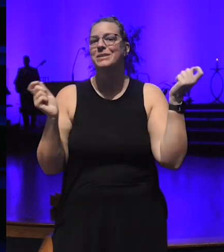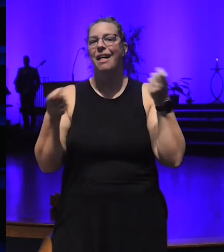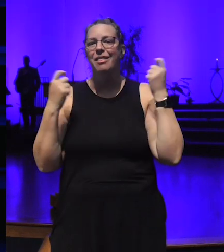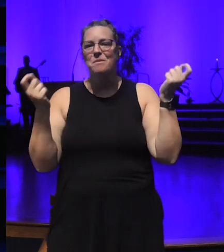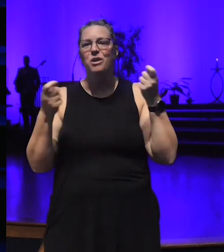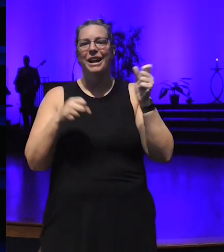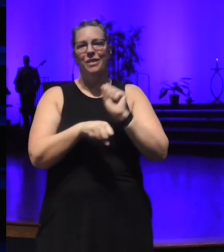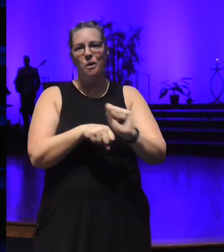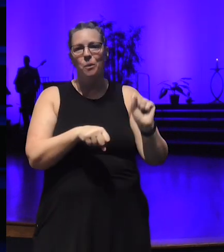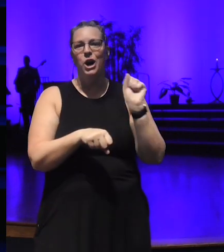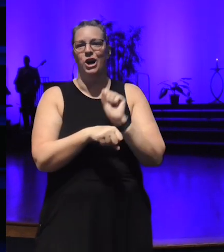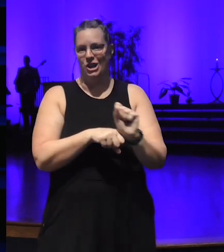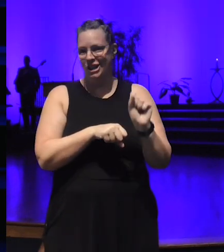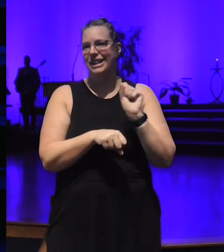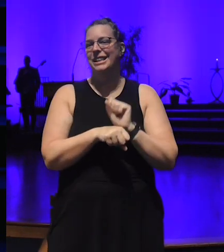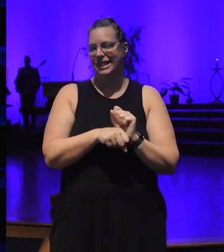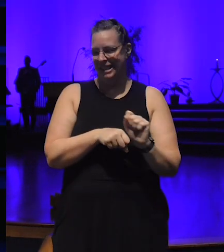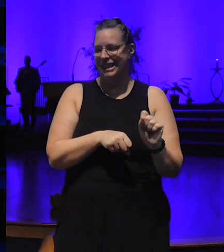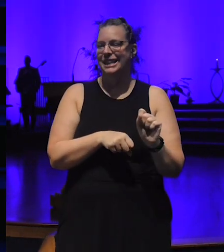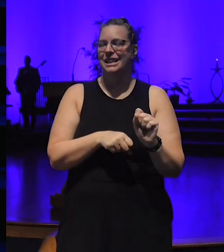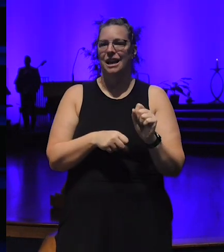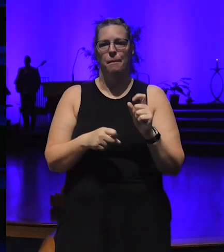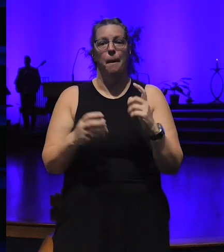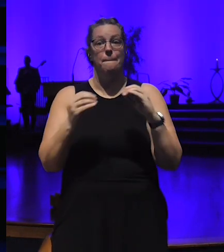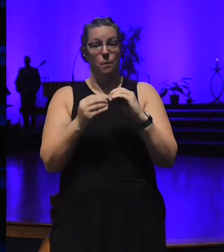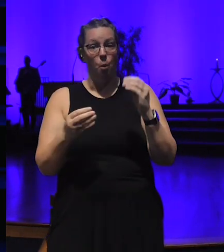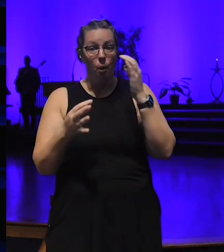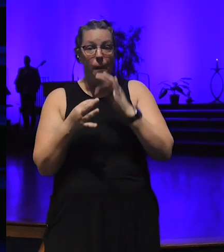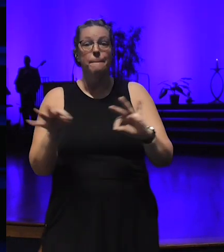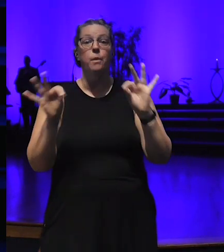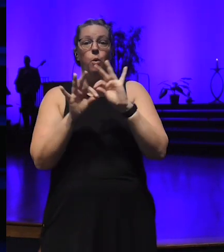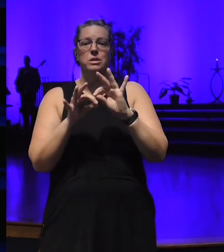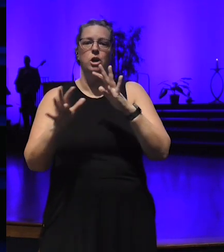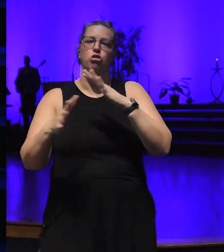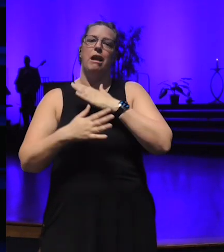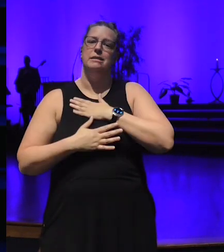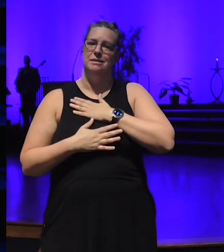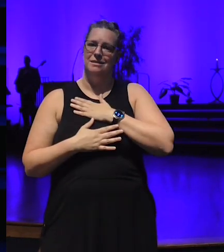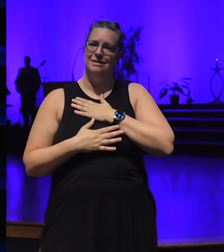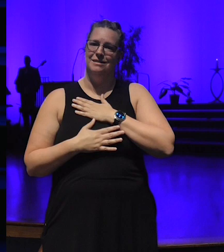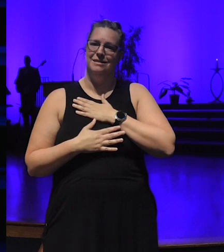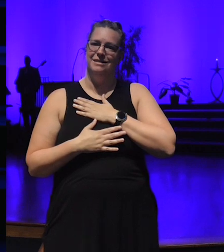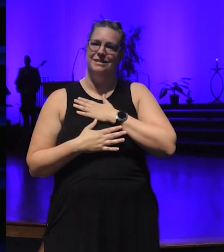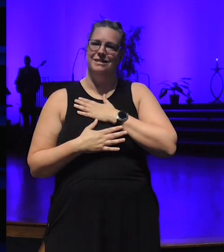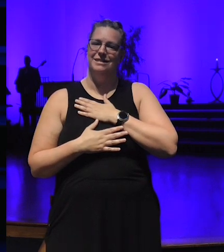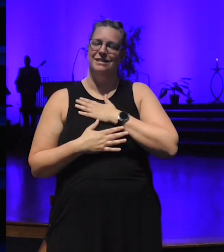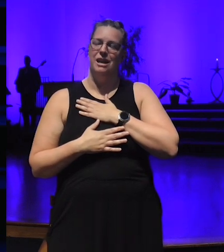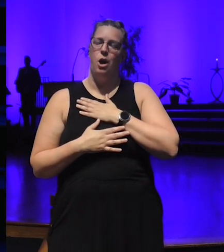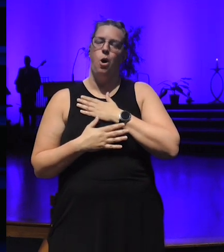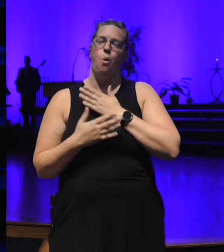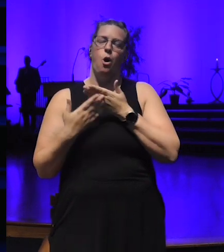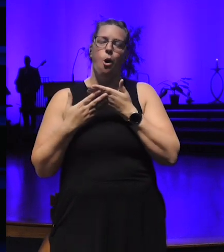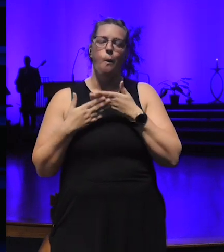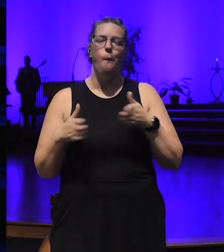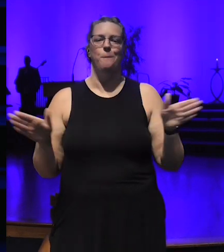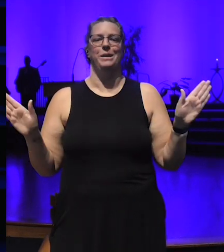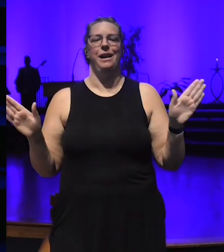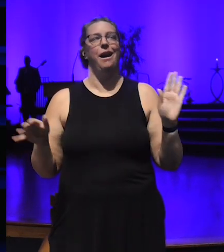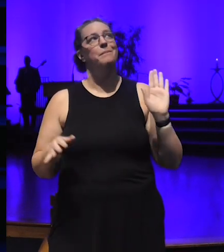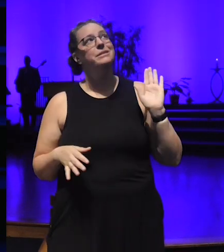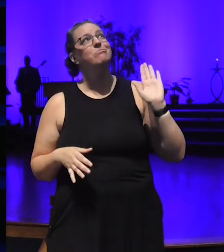done but more importantly to rest to be to open up to that Divine wisdom that gives us all the